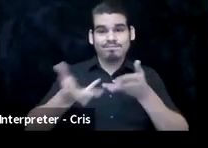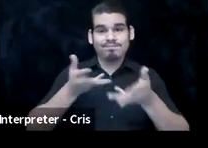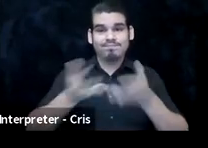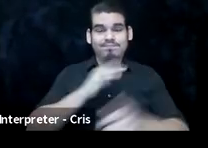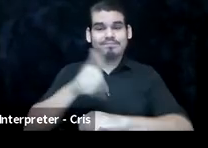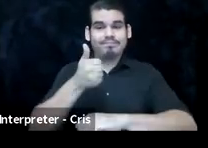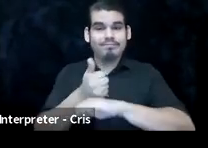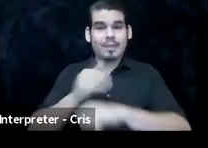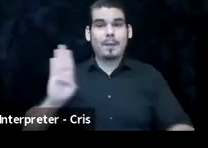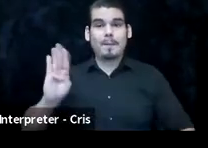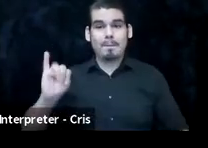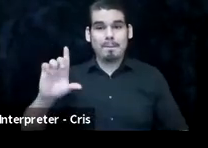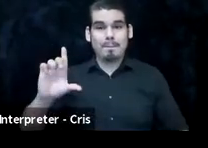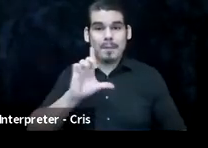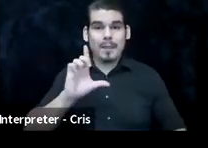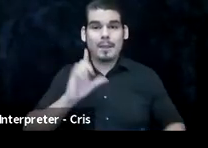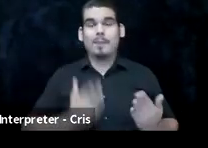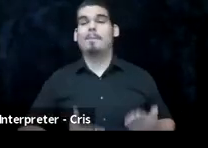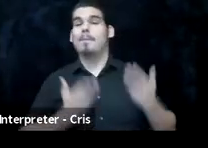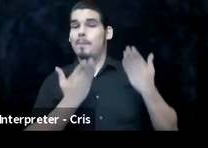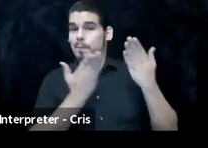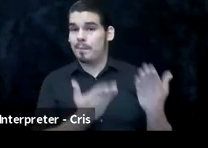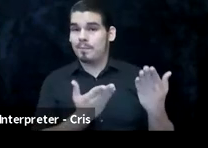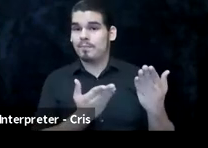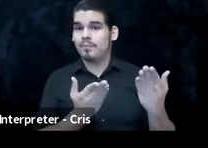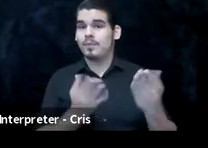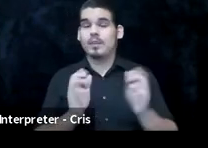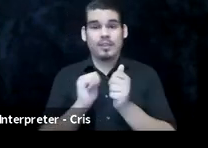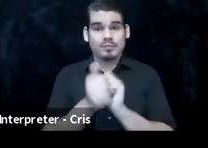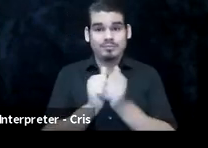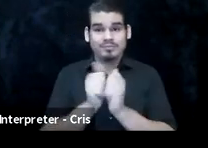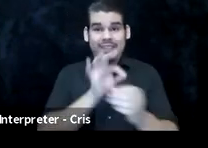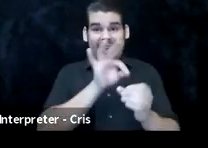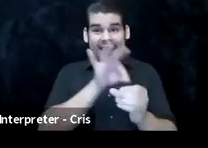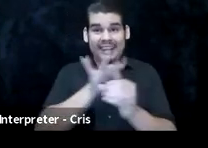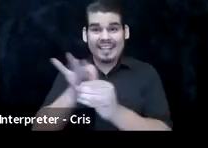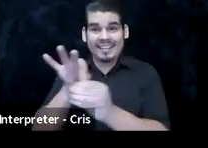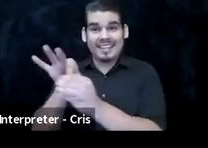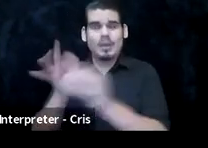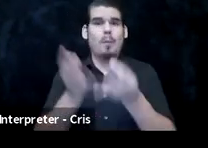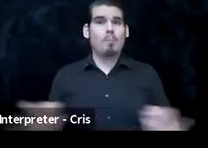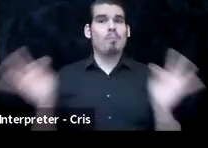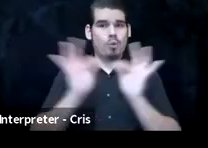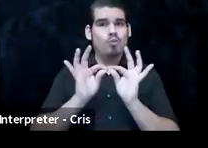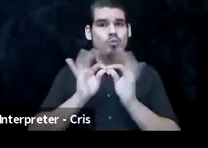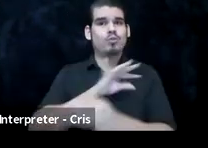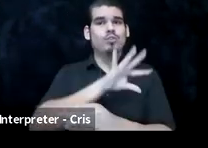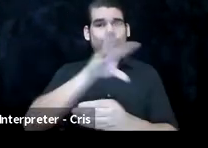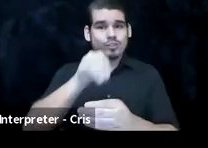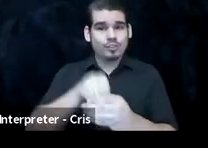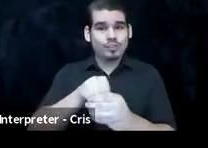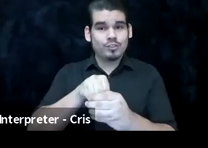Katherine Squire: Those those elections are really important to be part participating in so the delegates actually get to vote for who.